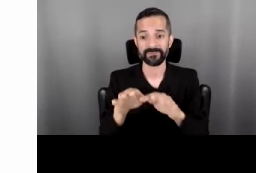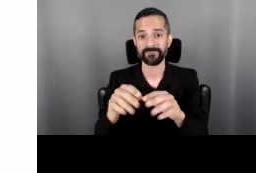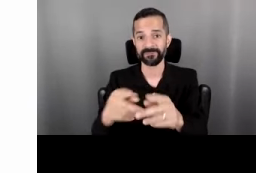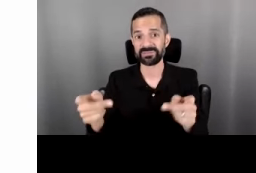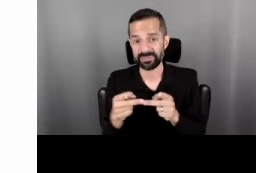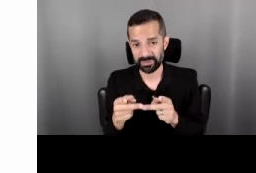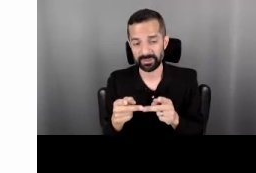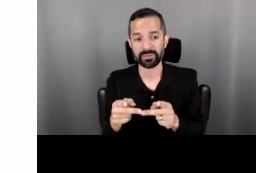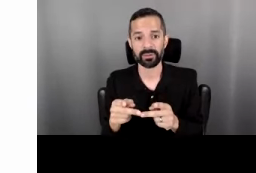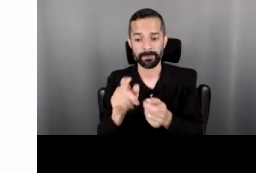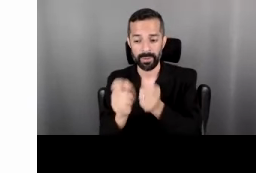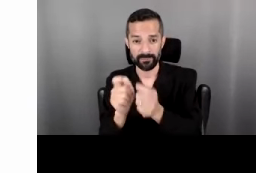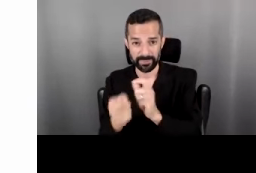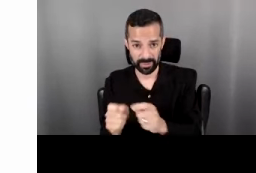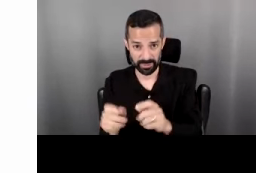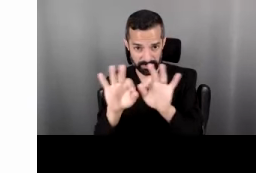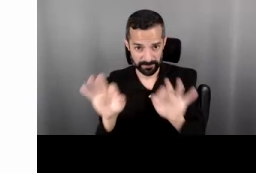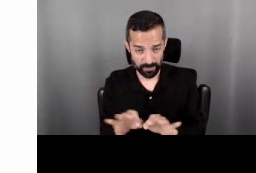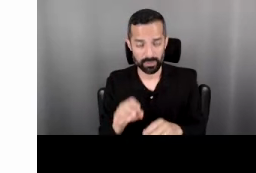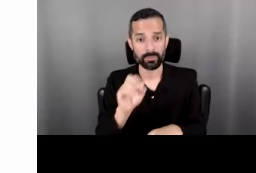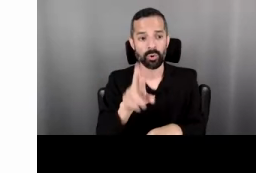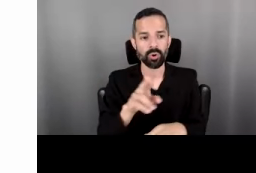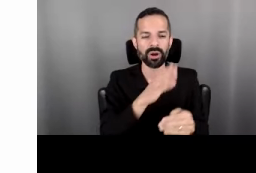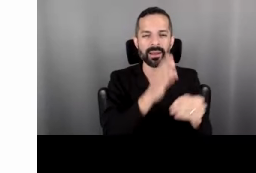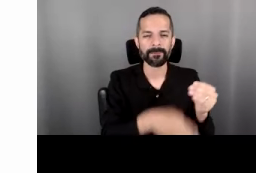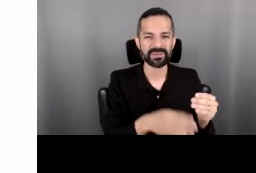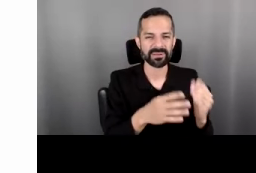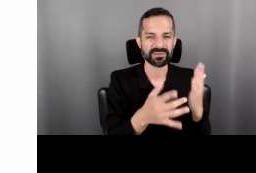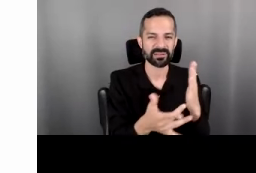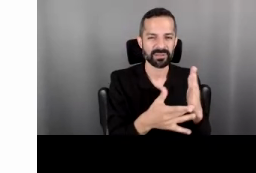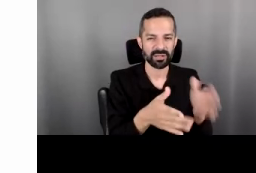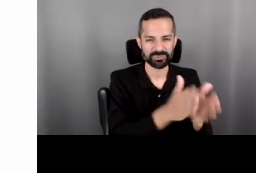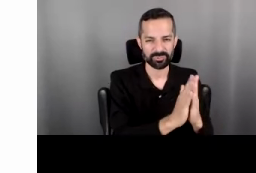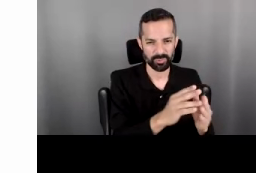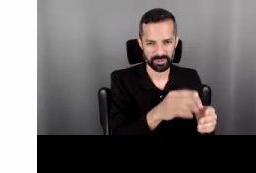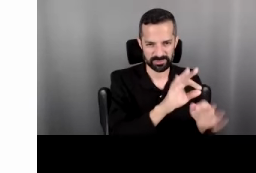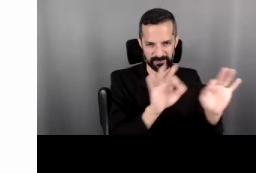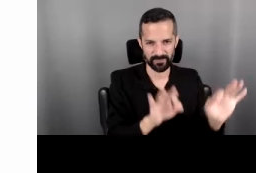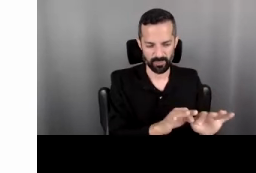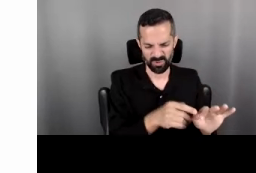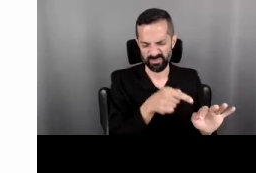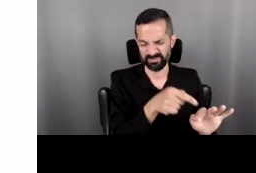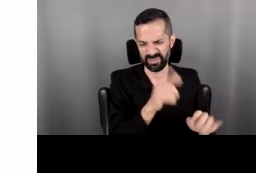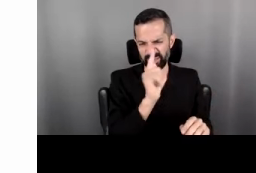or a completed technology request form, which we will get into in subsequent slides.